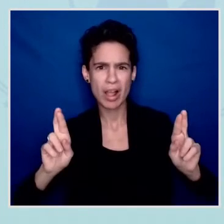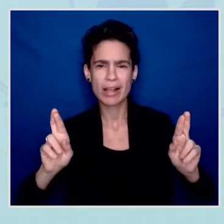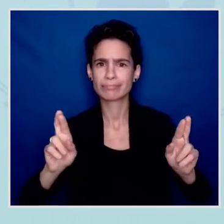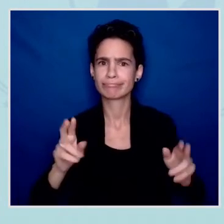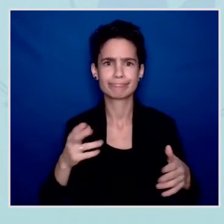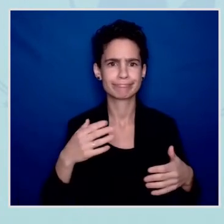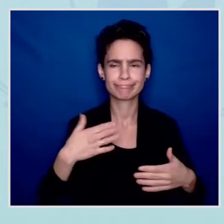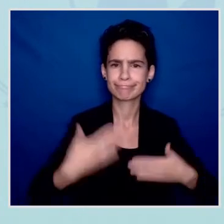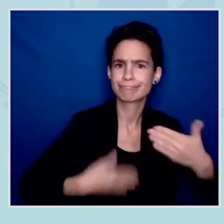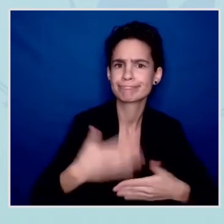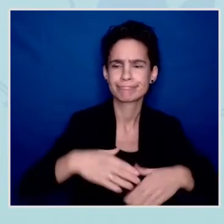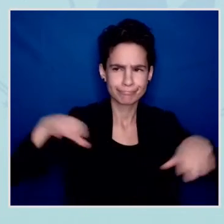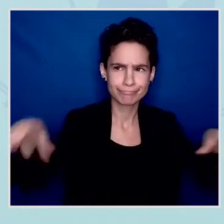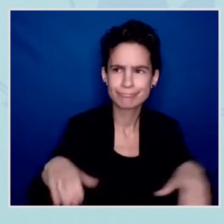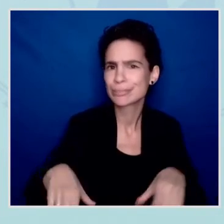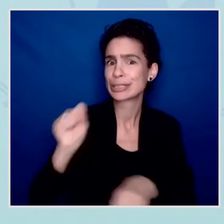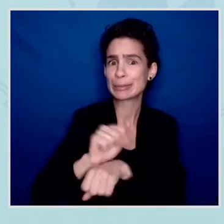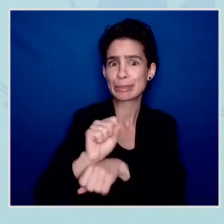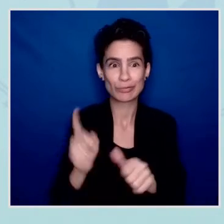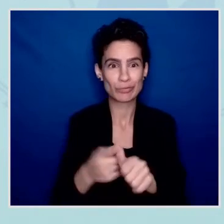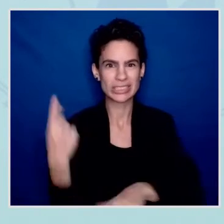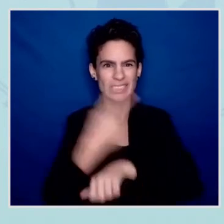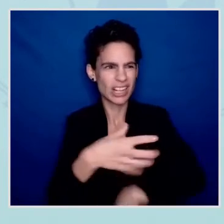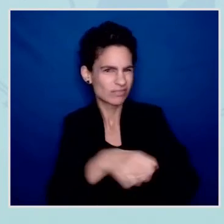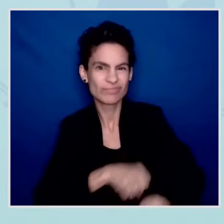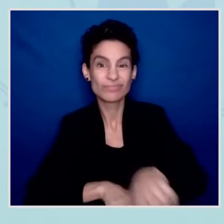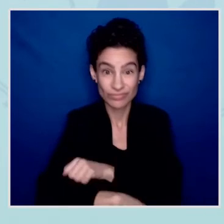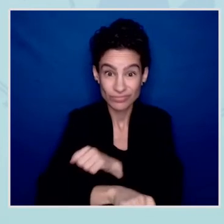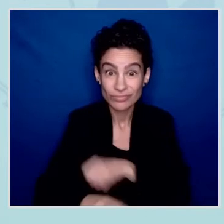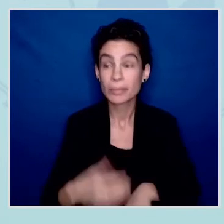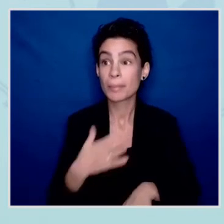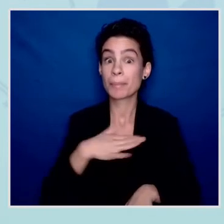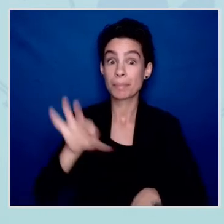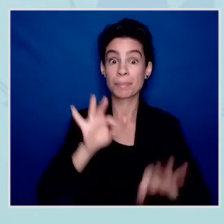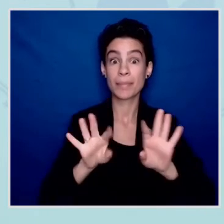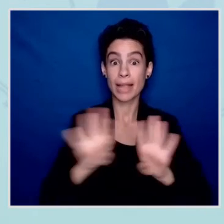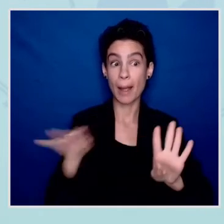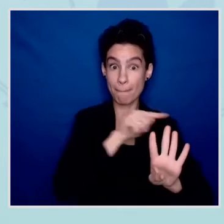AGAIN, AND WHO ARE GOING TO RESTORE TRUST IN OUR GOVERNMENT